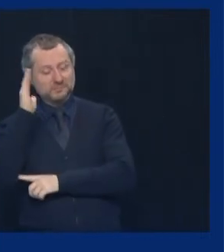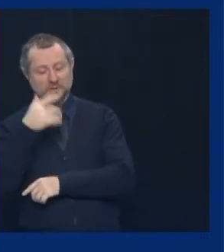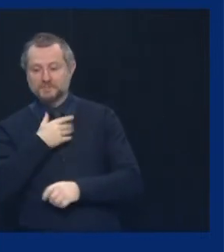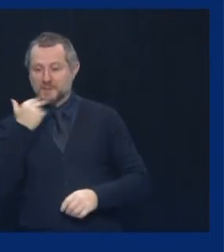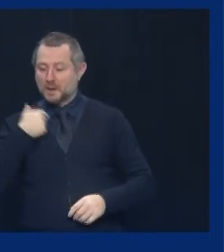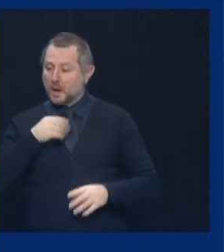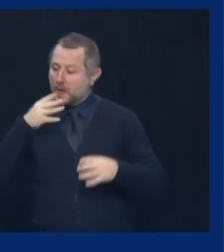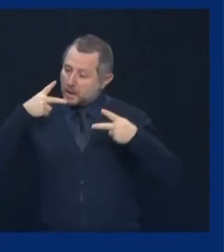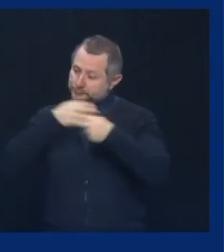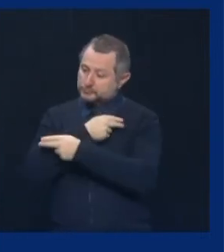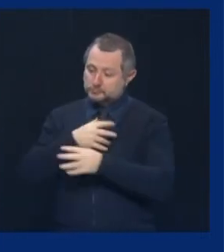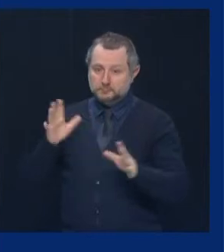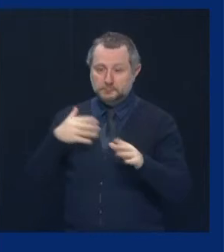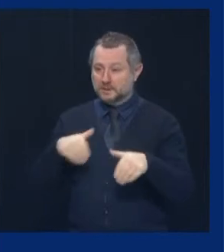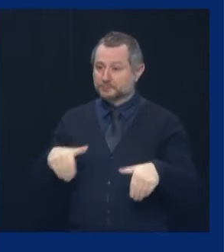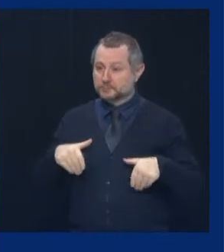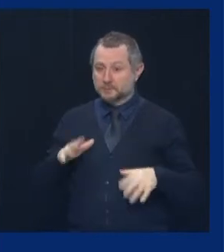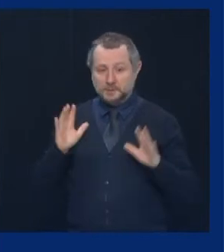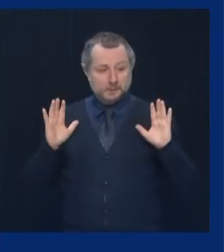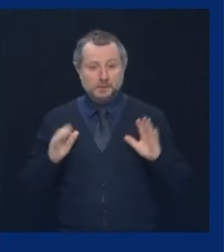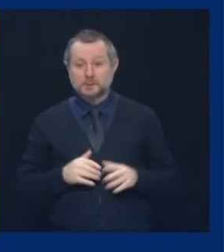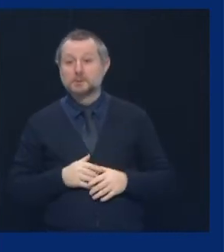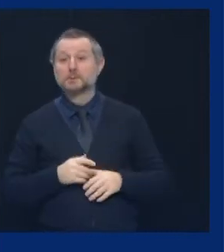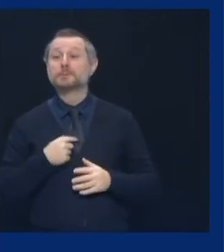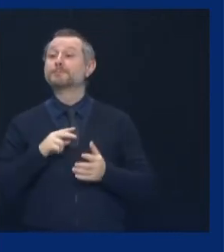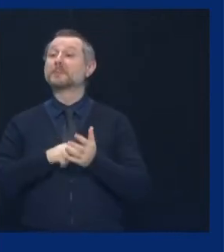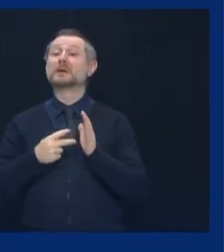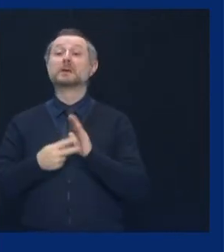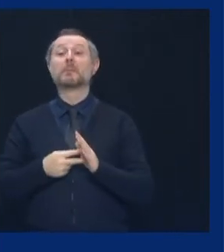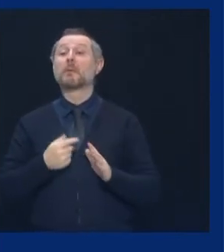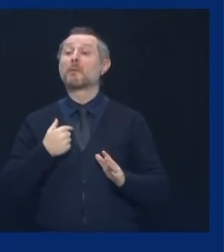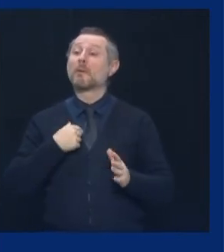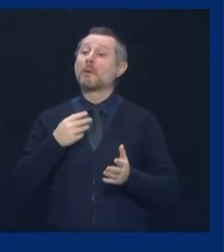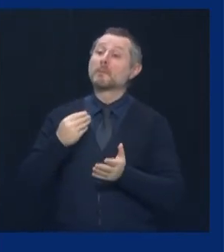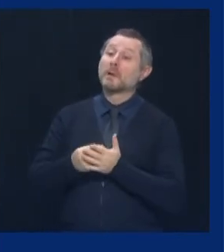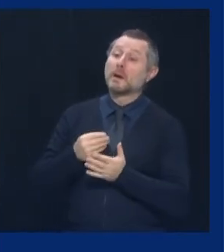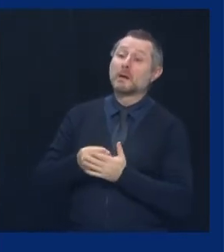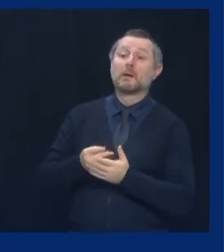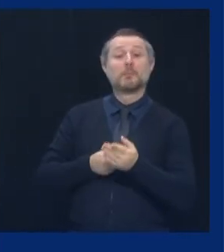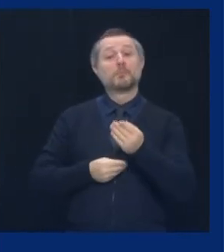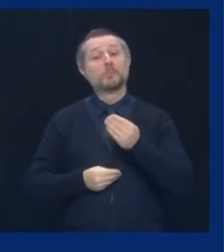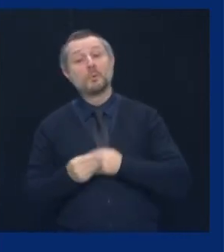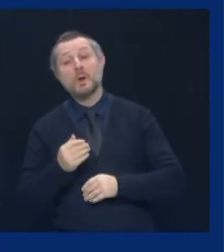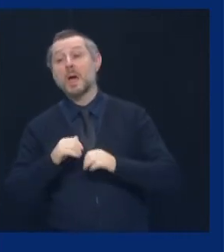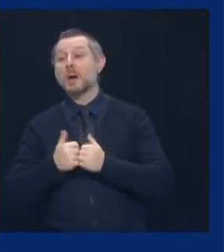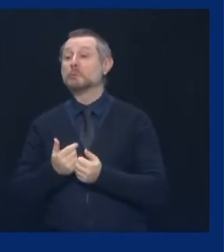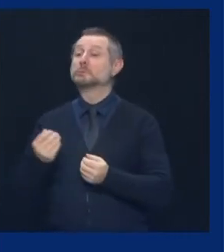STATE OF THE STATE SO I HAVE IT IN MY MIND.